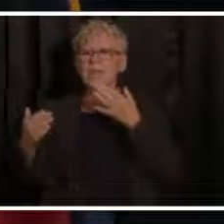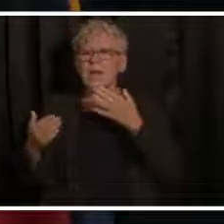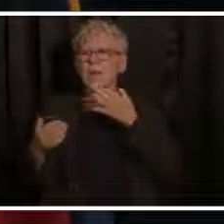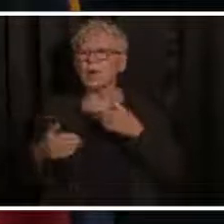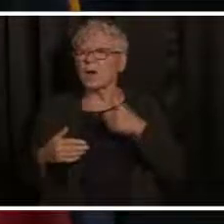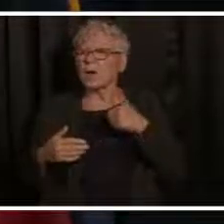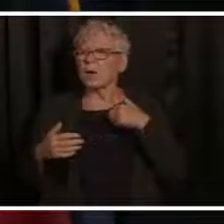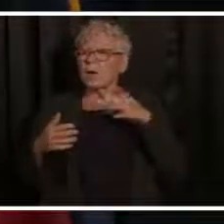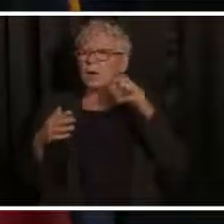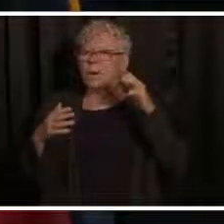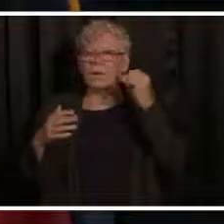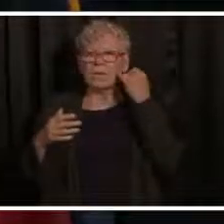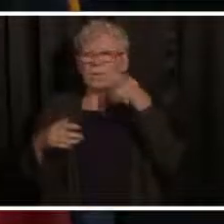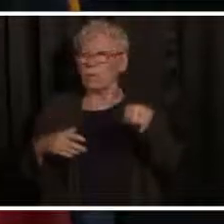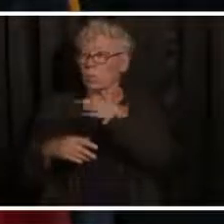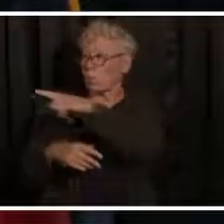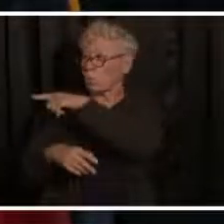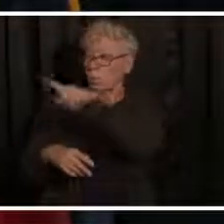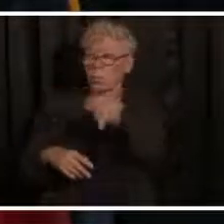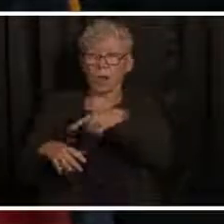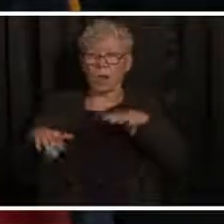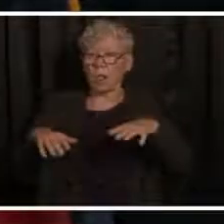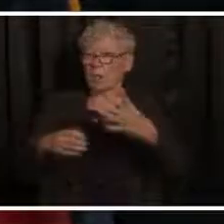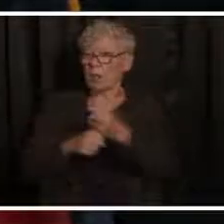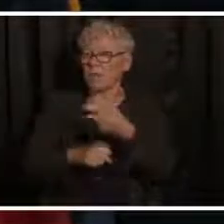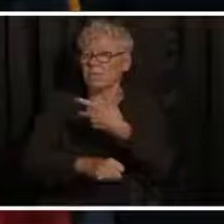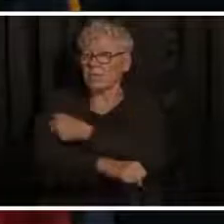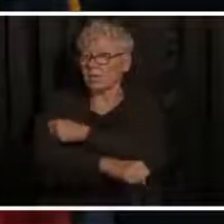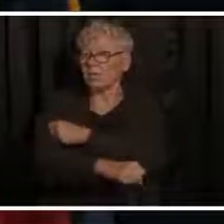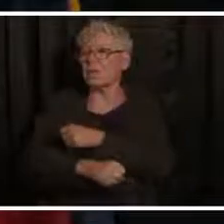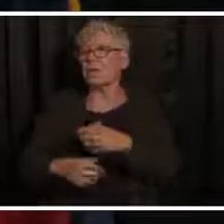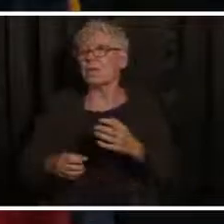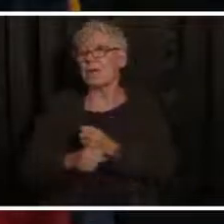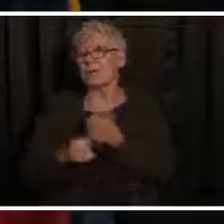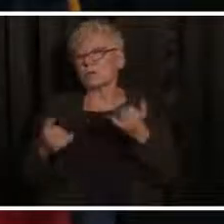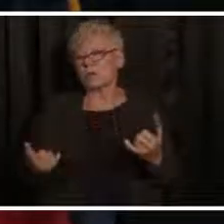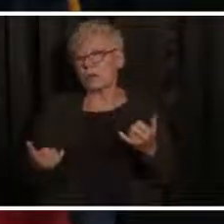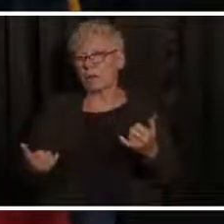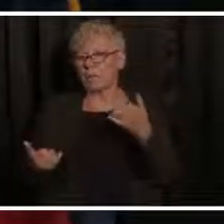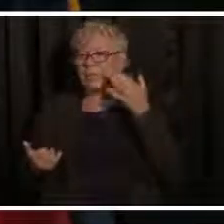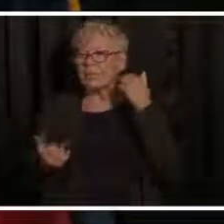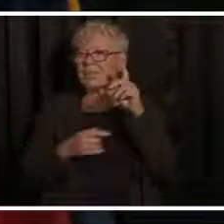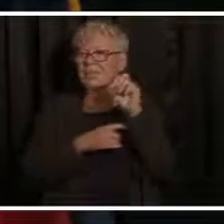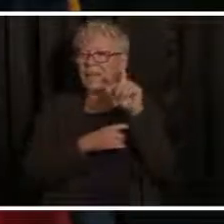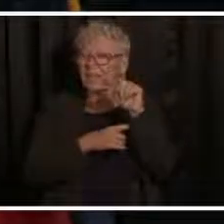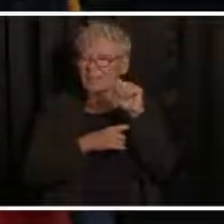protected. The Rise of the Delta variant. uh the increased transmission across the entire country. Uh we want you to be